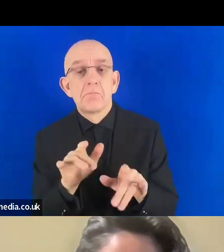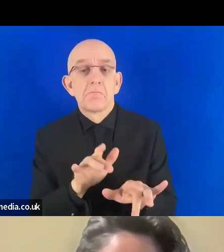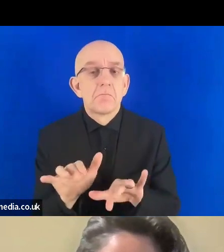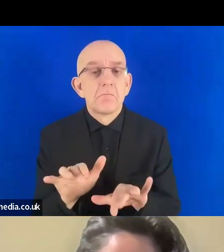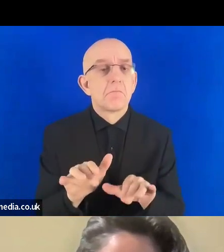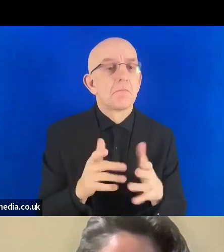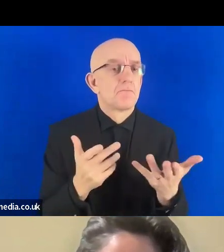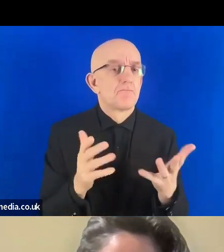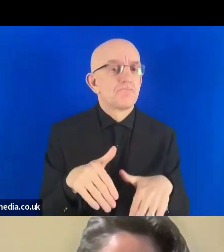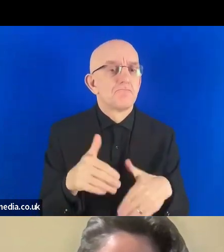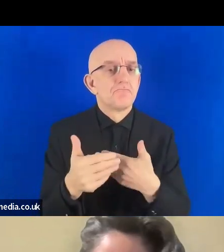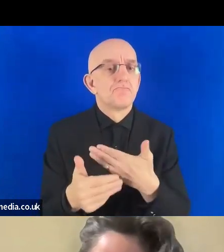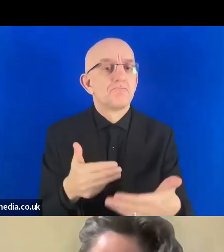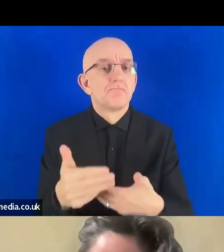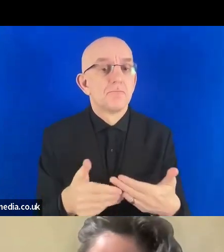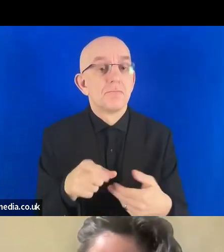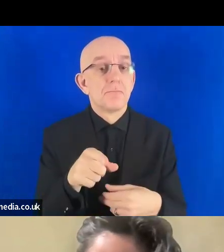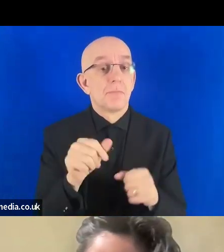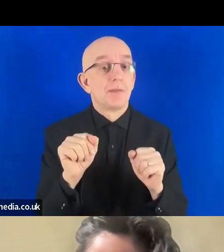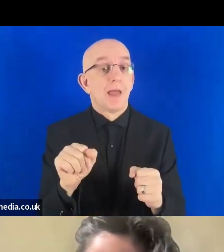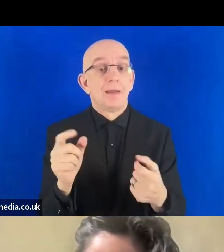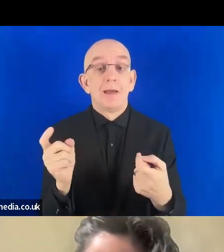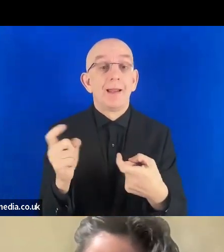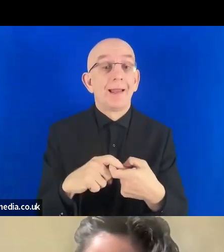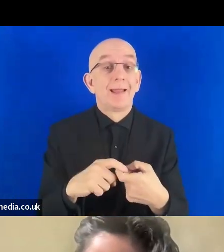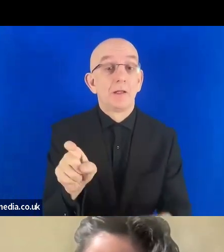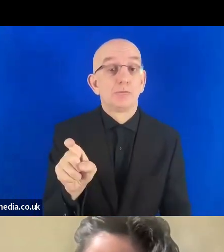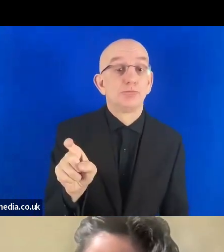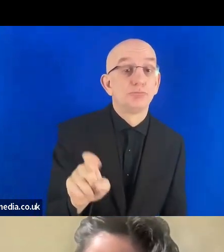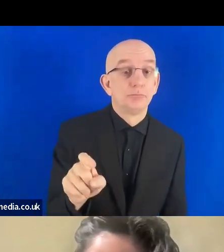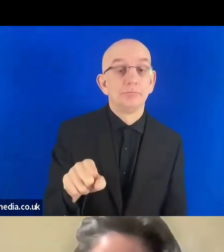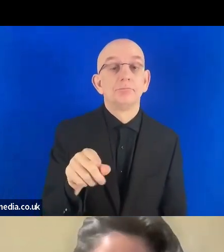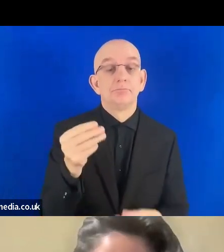you will receive a reset code on your email address. Copy paste.